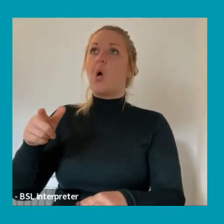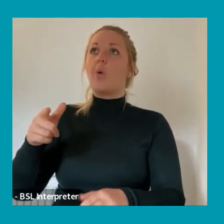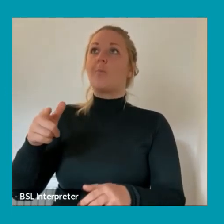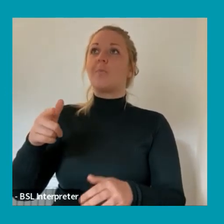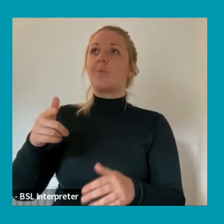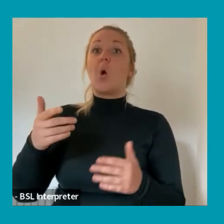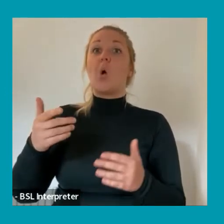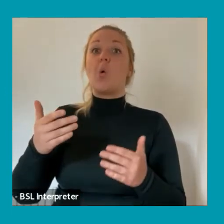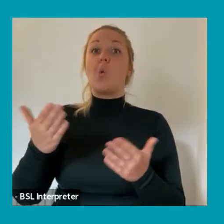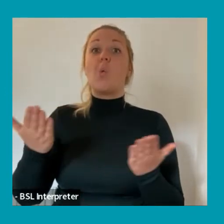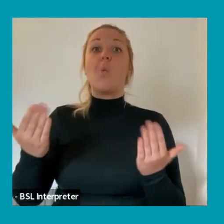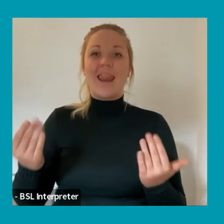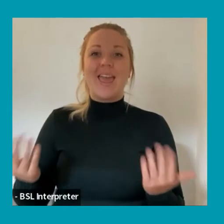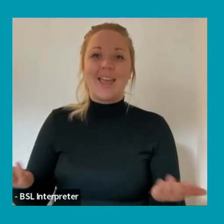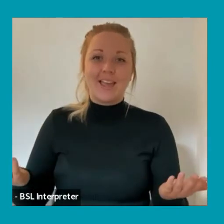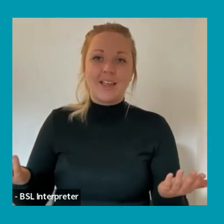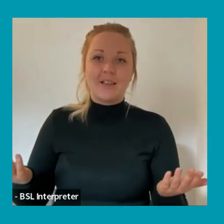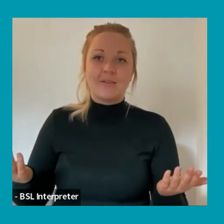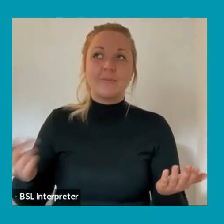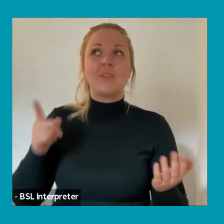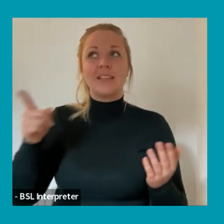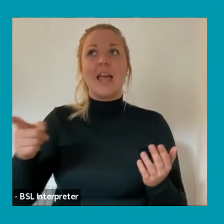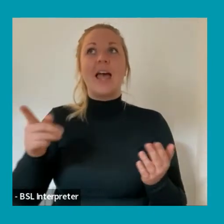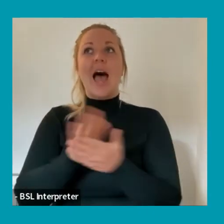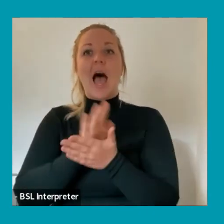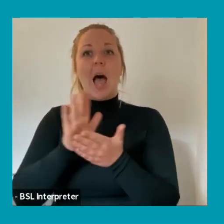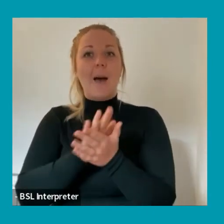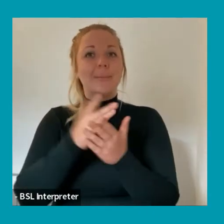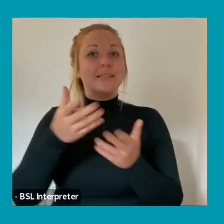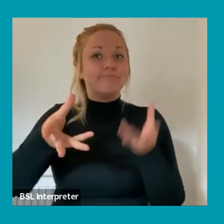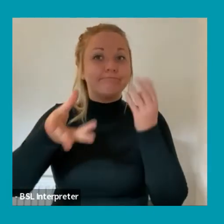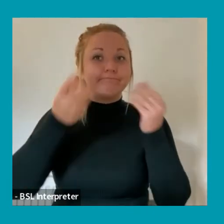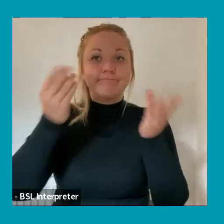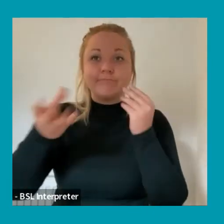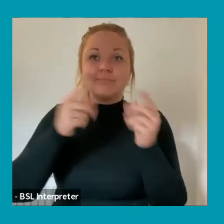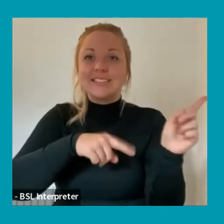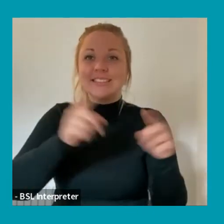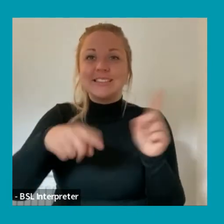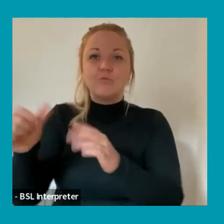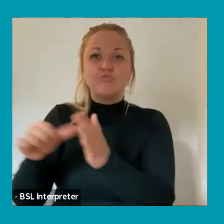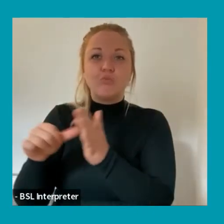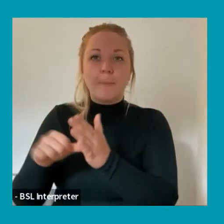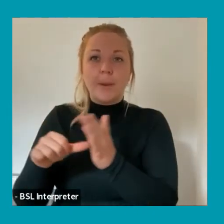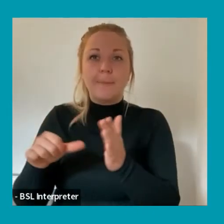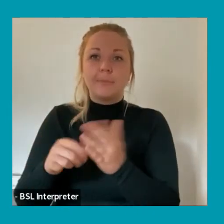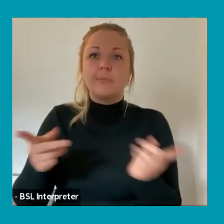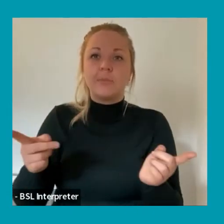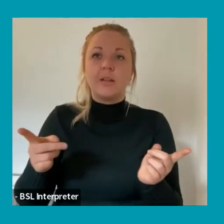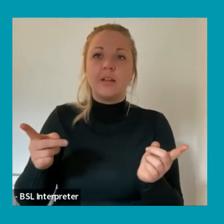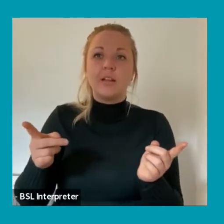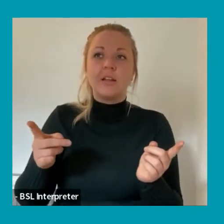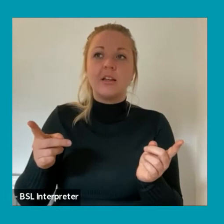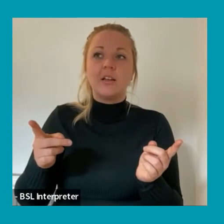Secondly, it is willing to listen to what the problems are about disclosing. And it is really hard to get to those problems.